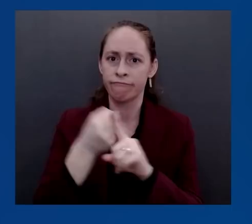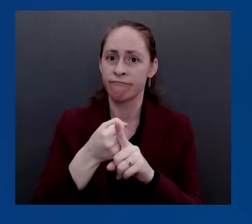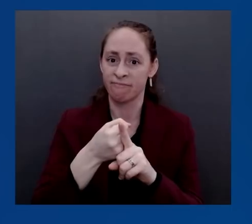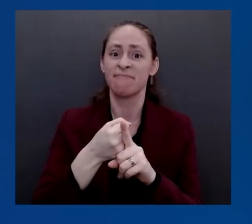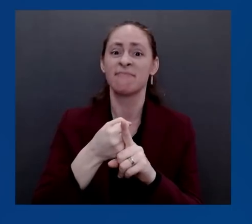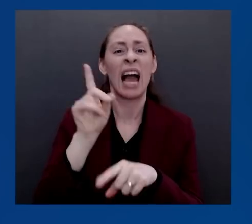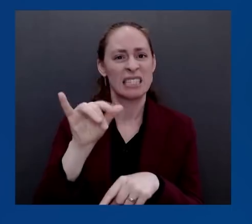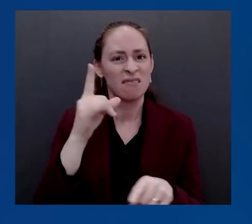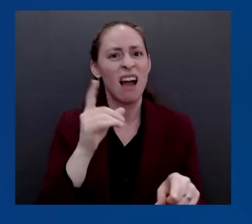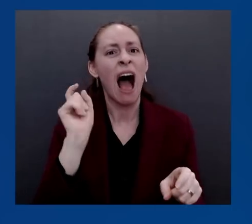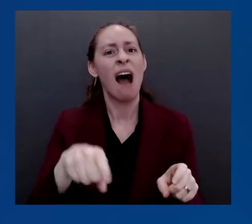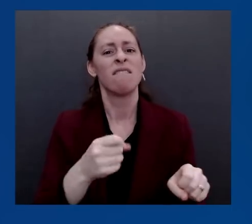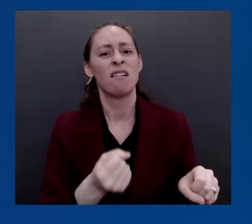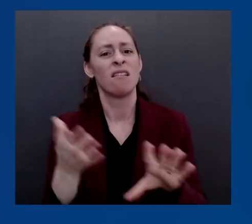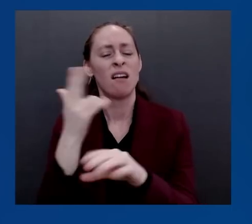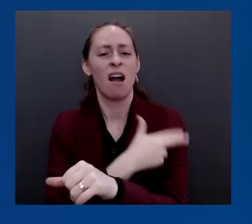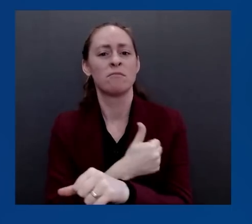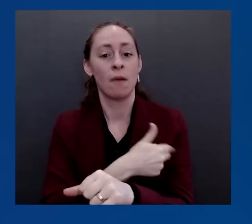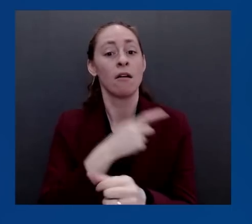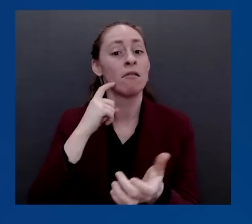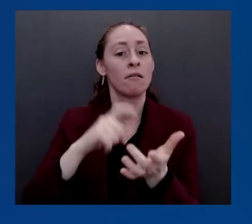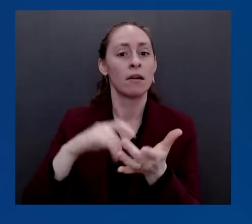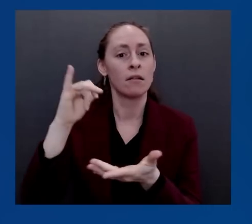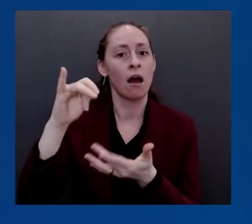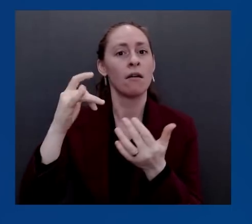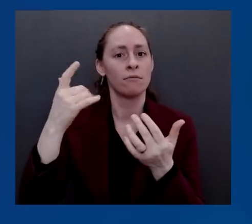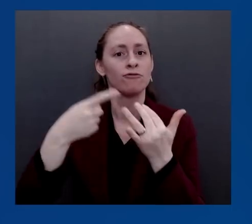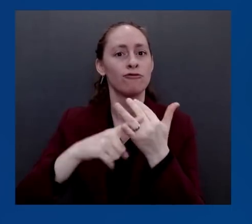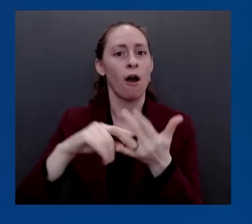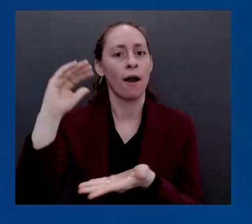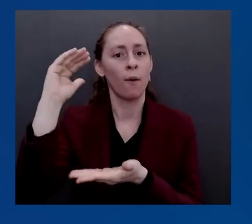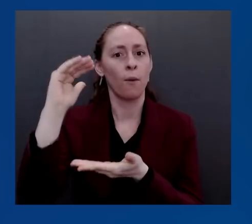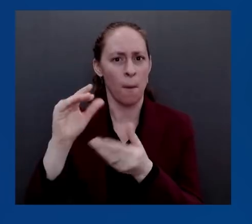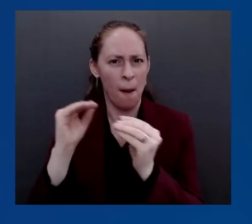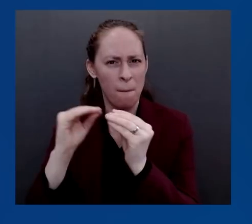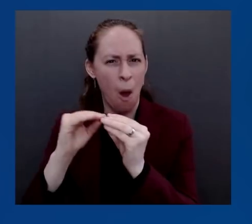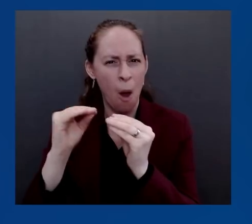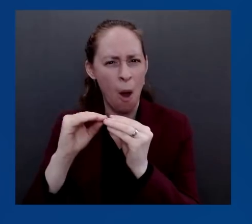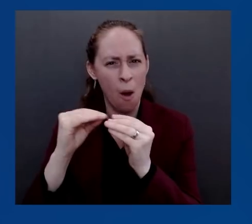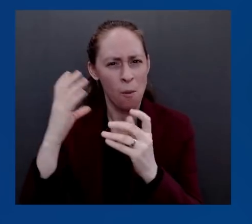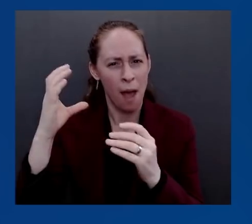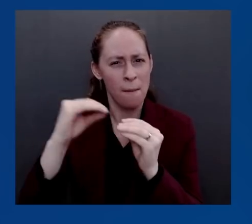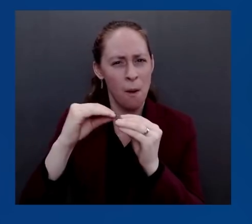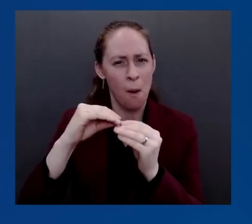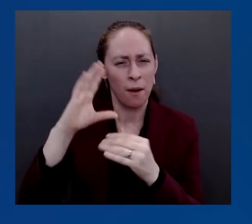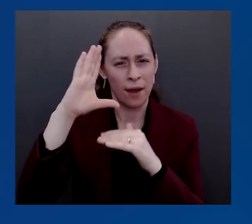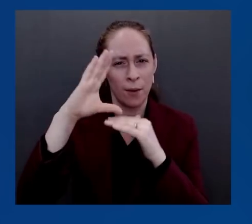The potential future requirement for an additional boost or a fourth shot for mRNA or a third shot